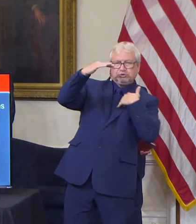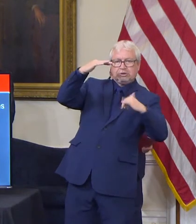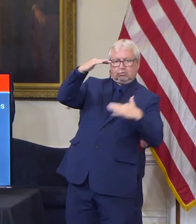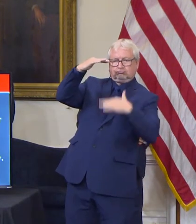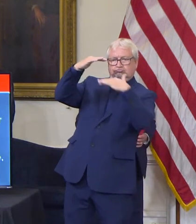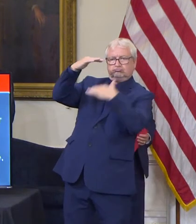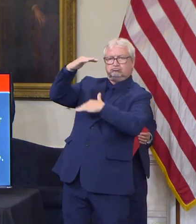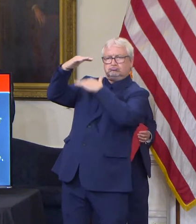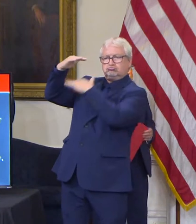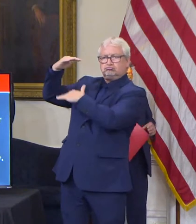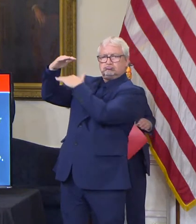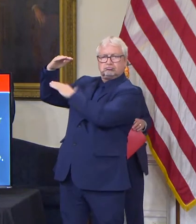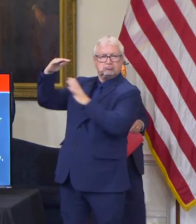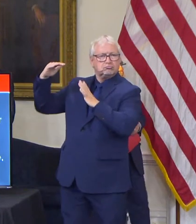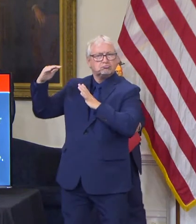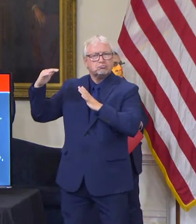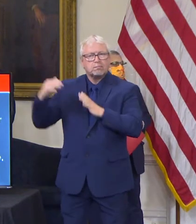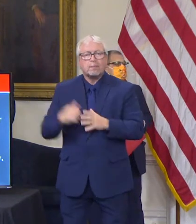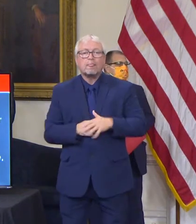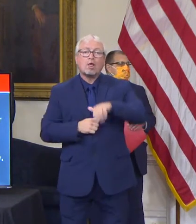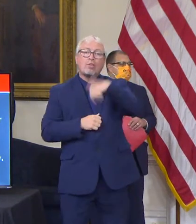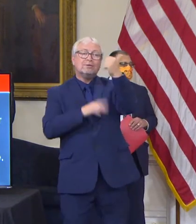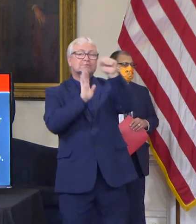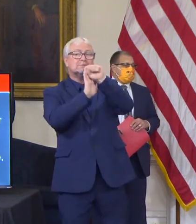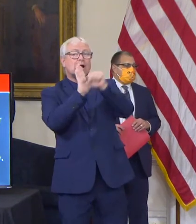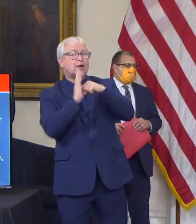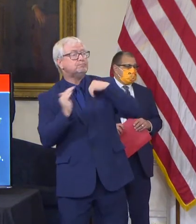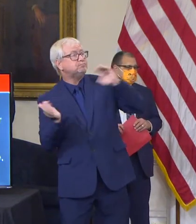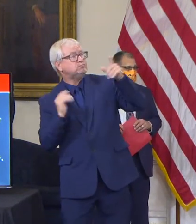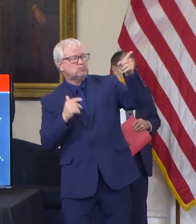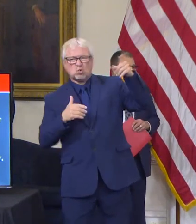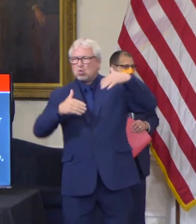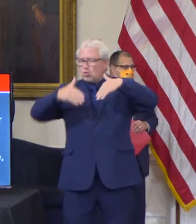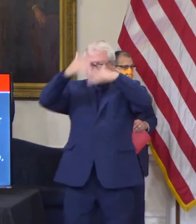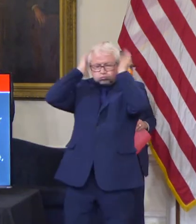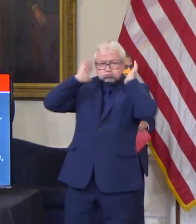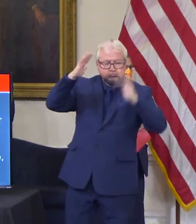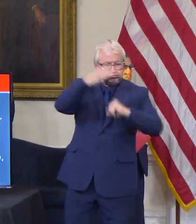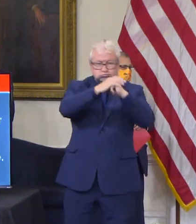While hospitals in other parts of the country are overflowing with COVID patients, in Maryland COVID